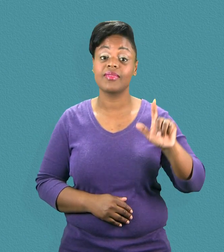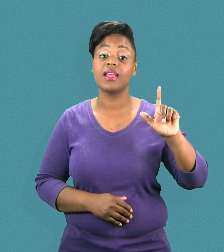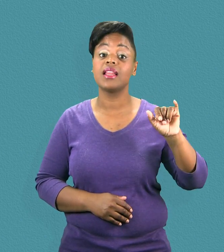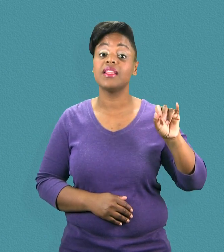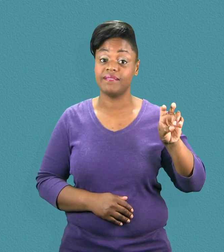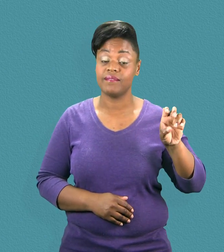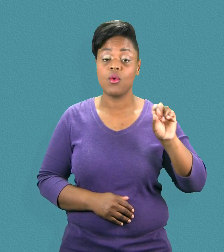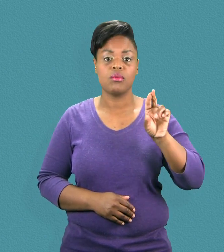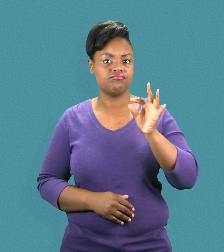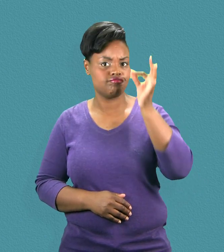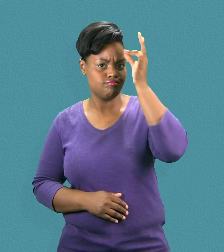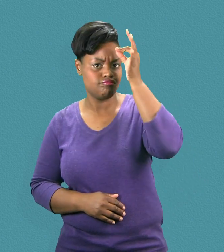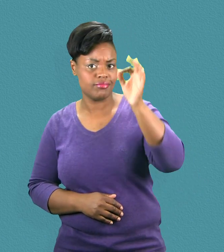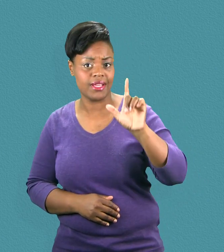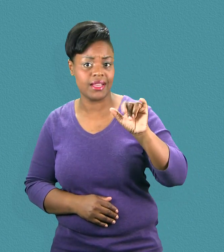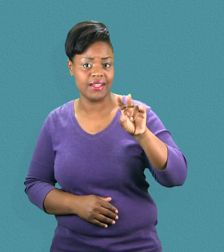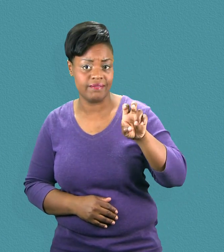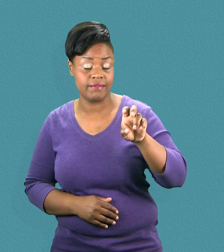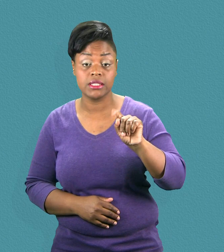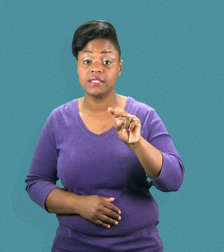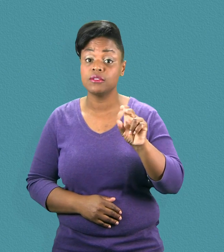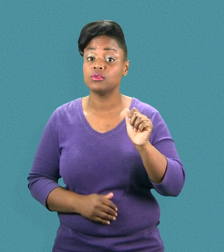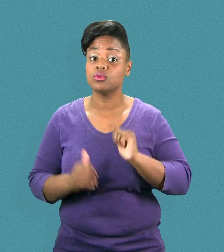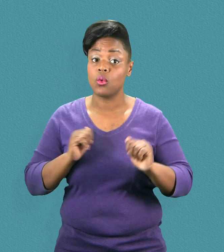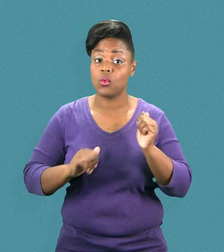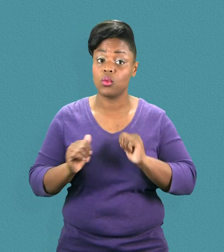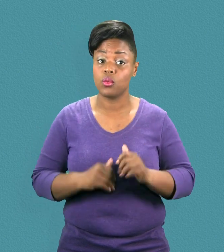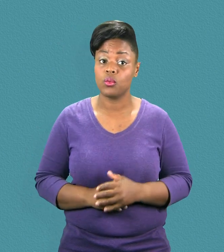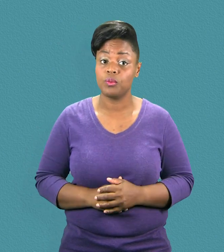Video clips of live and near-live full-length television programs.